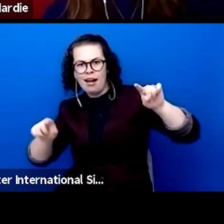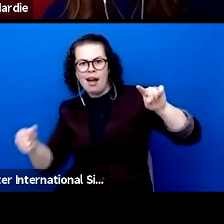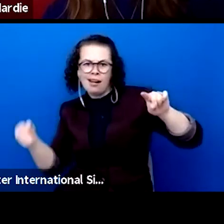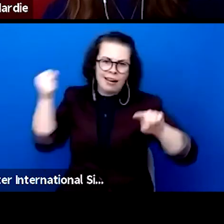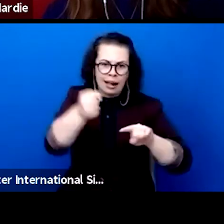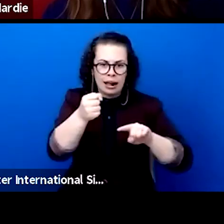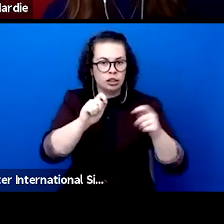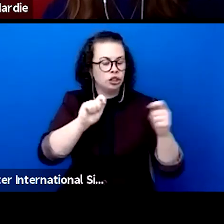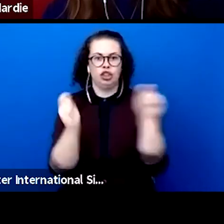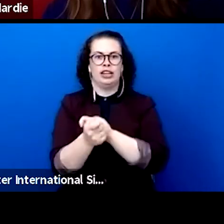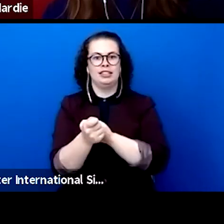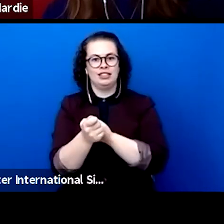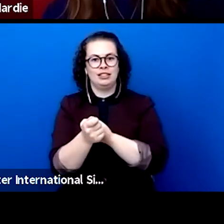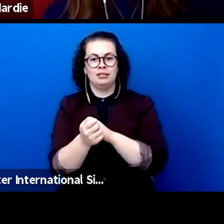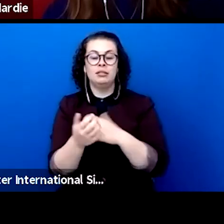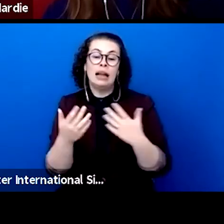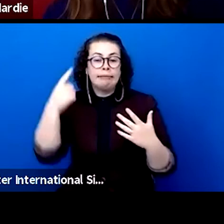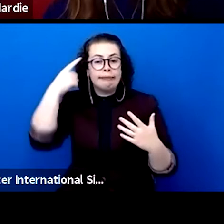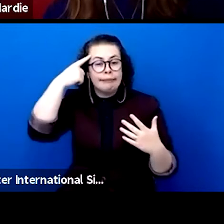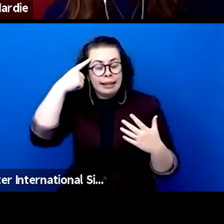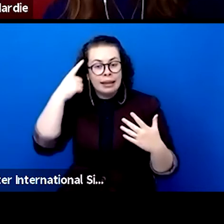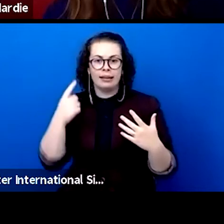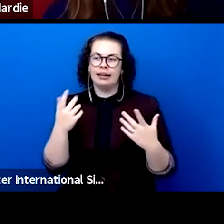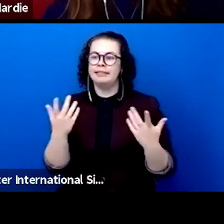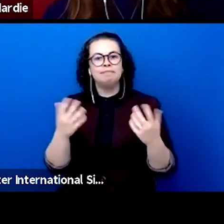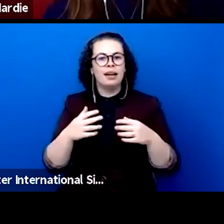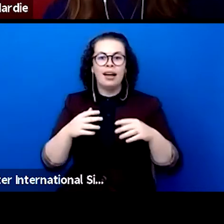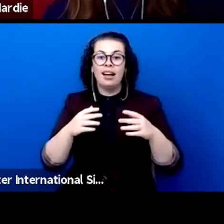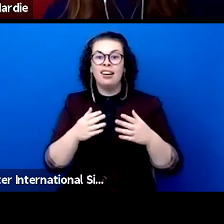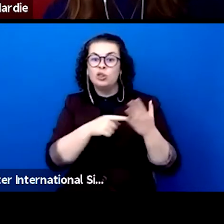70 % and 80 % of Ibsen and Shakespeare and stuff like that you know which has been, you know and